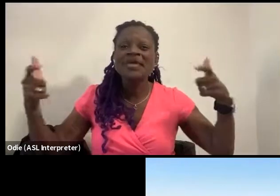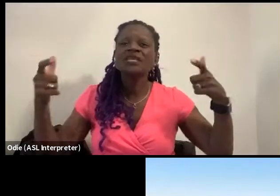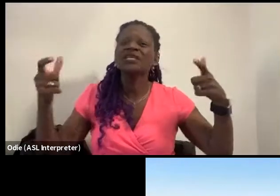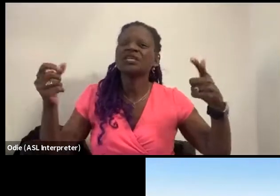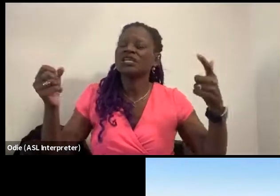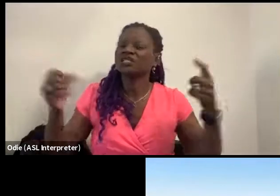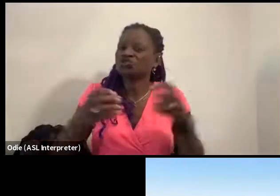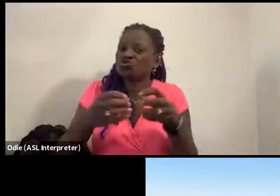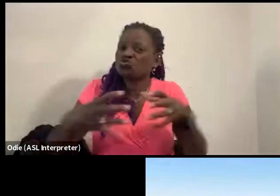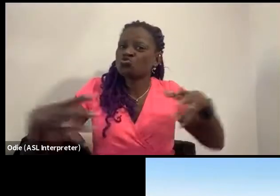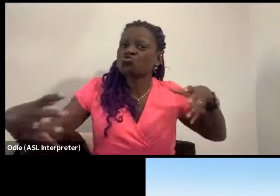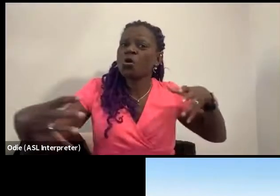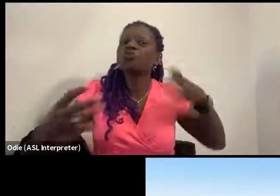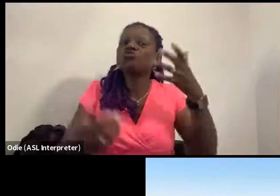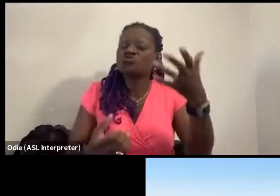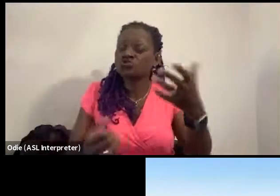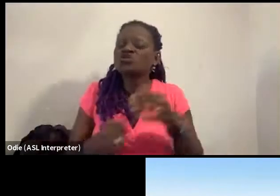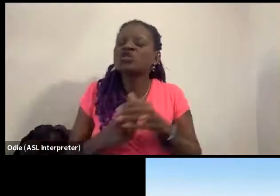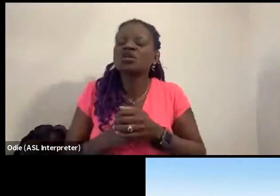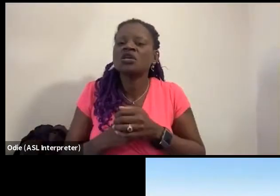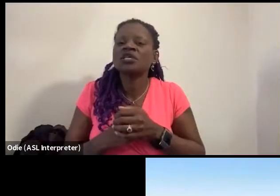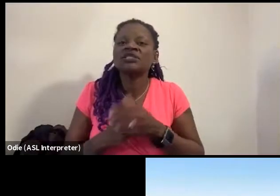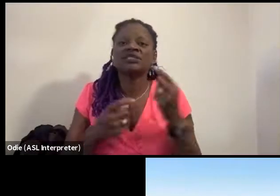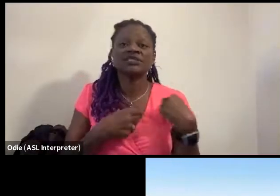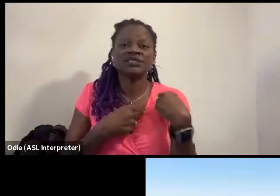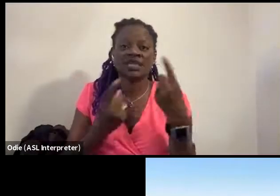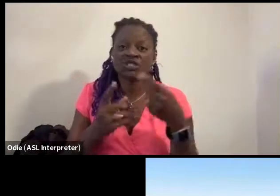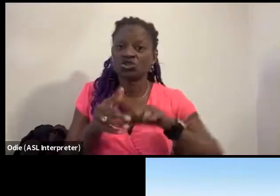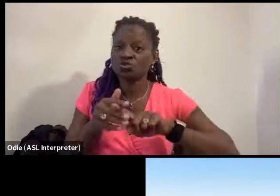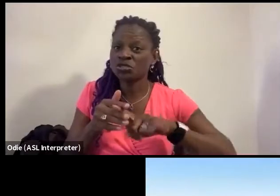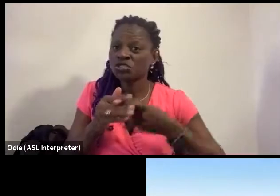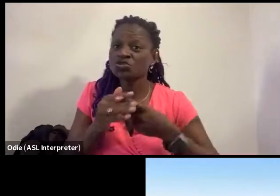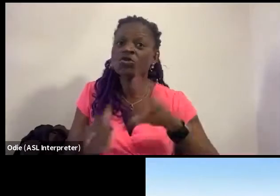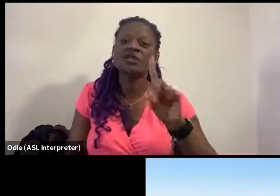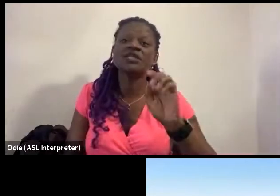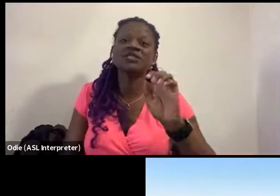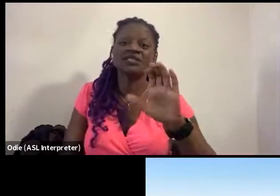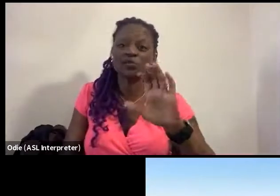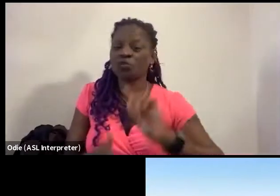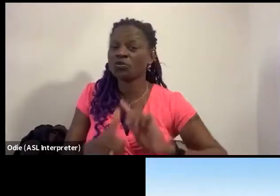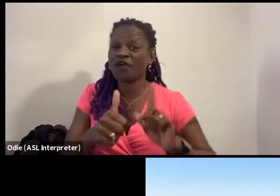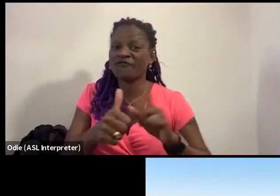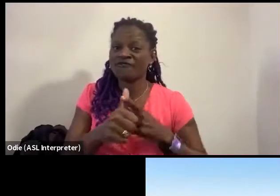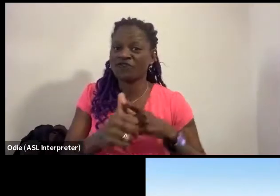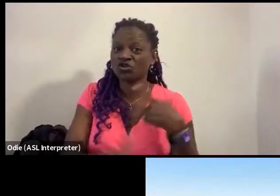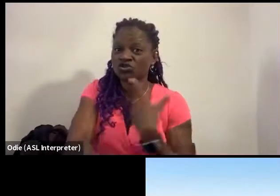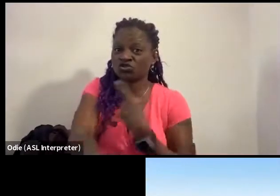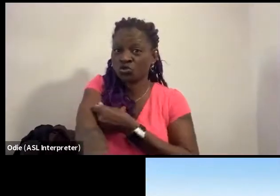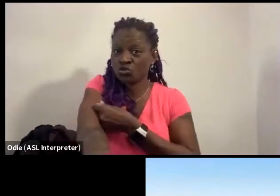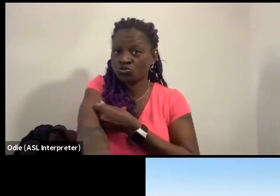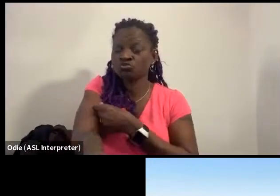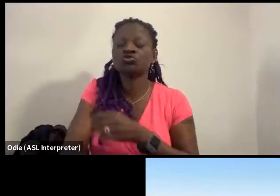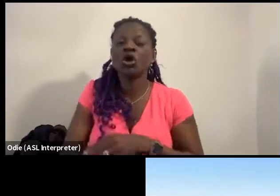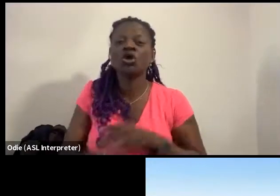since we administered our first dose in Sonoma County back in December. As of tomorrow, anyone 16 and older who